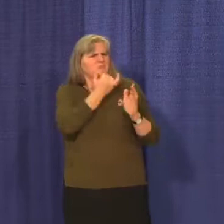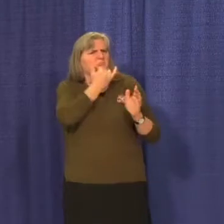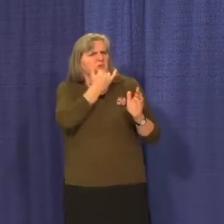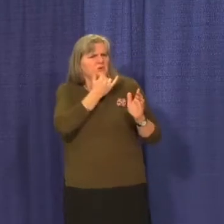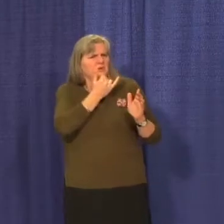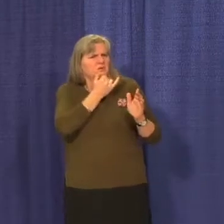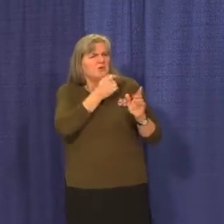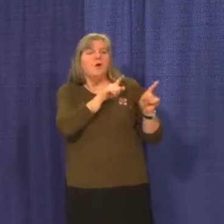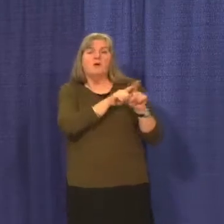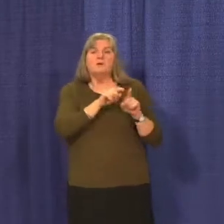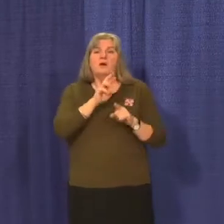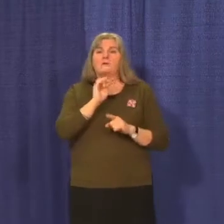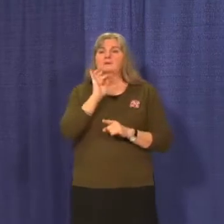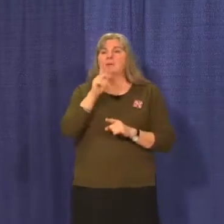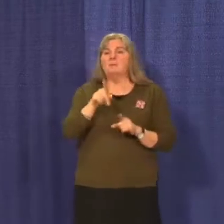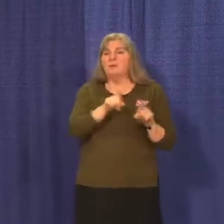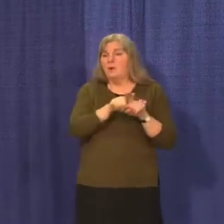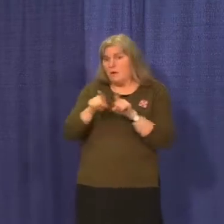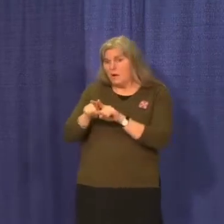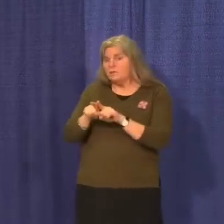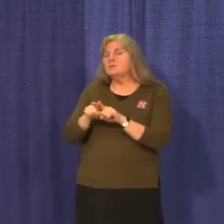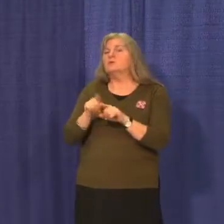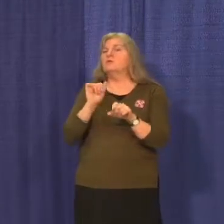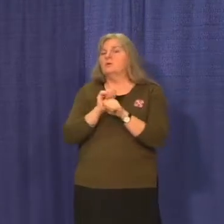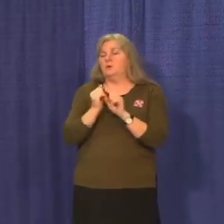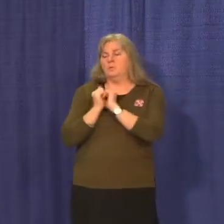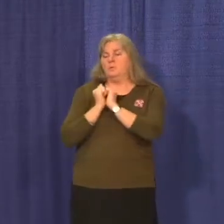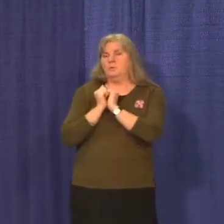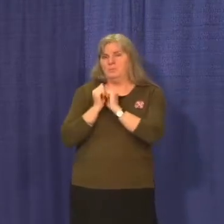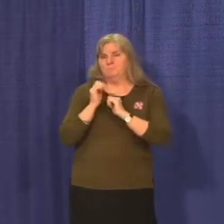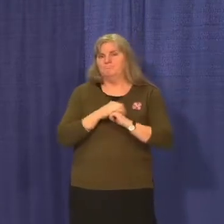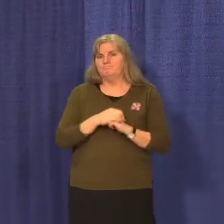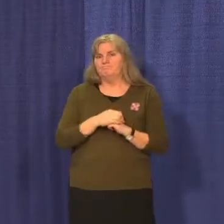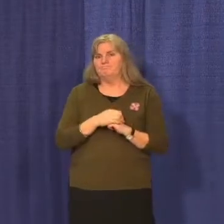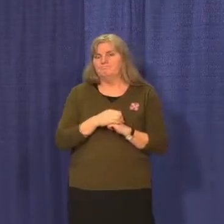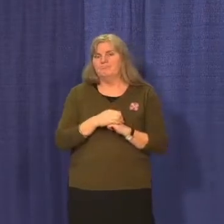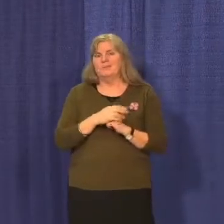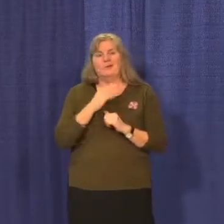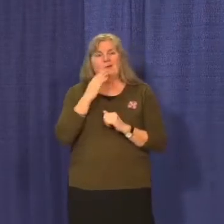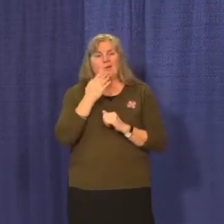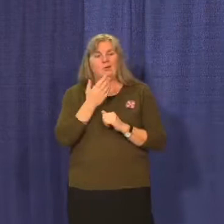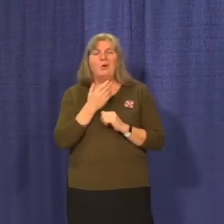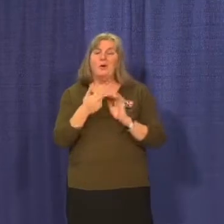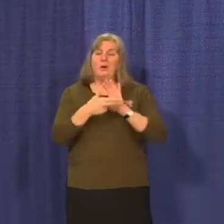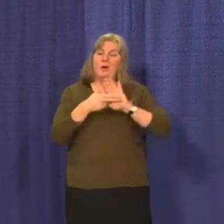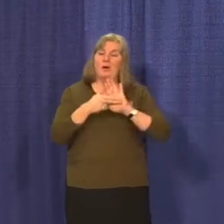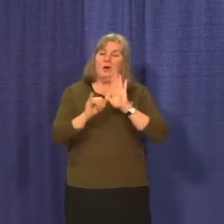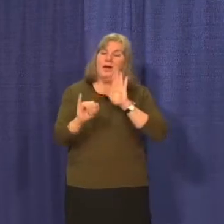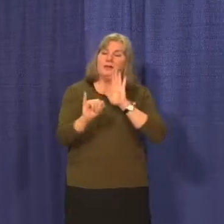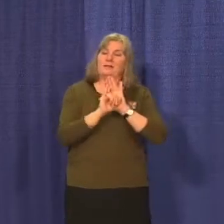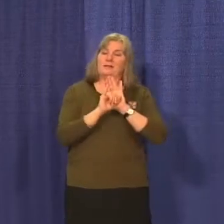The RCMP are also working on this matter. Being in a state of emergency is